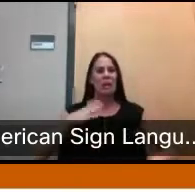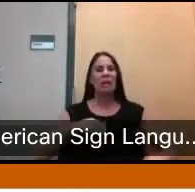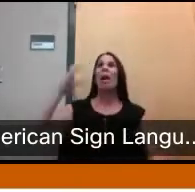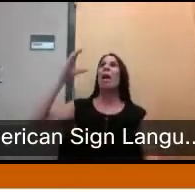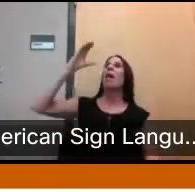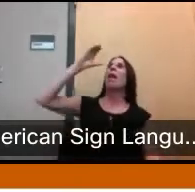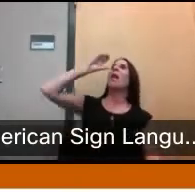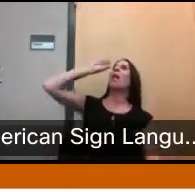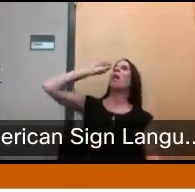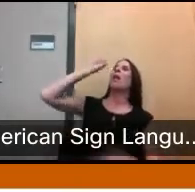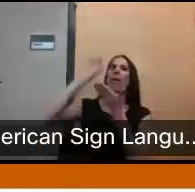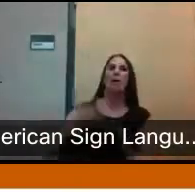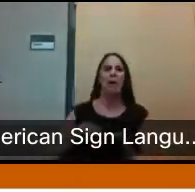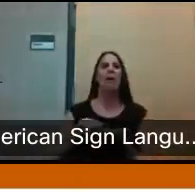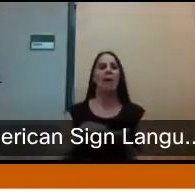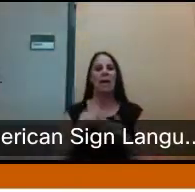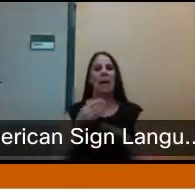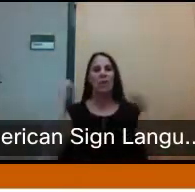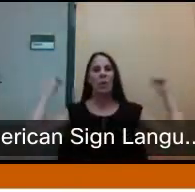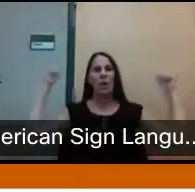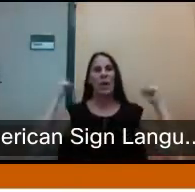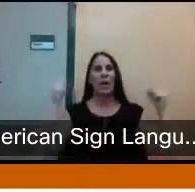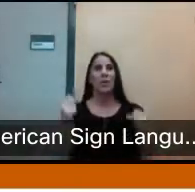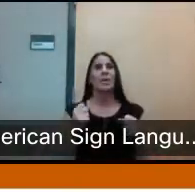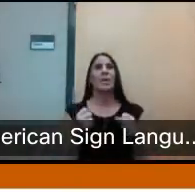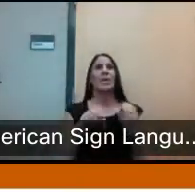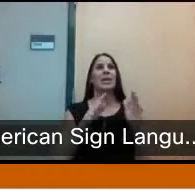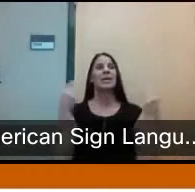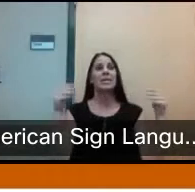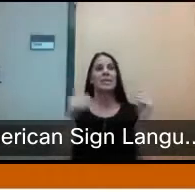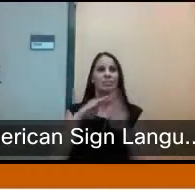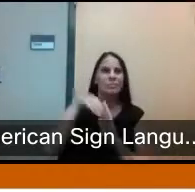were going down and the California milk. People were like, they went to an ad agency and said